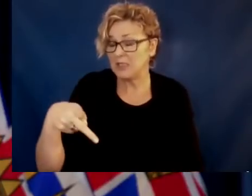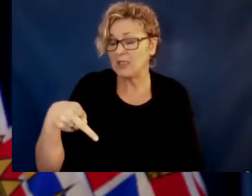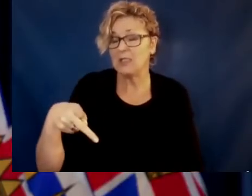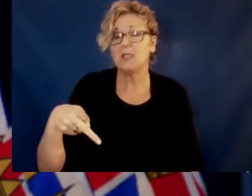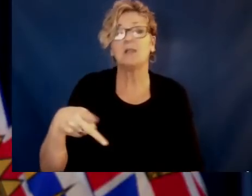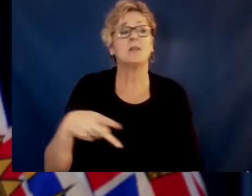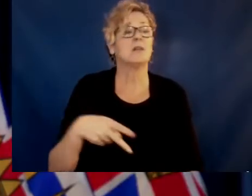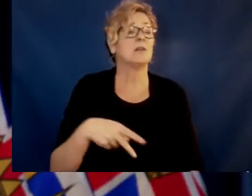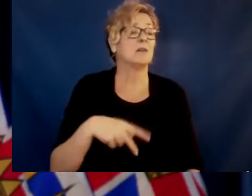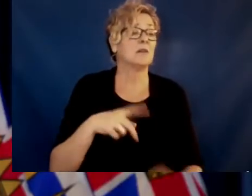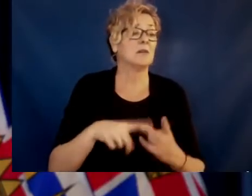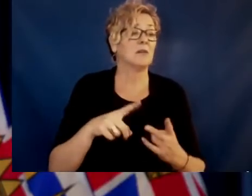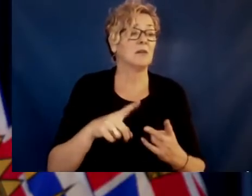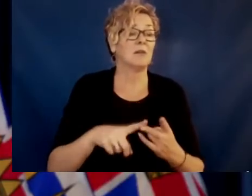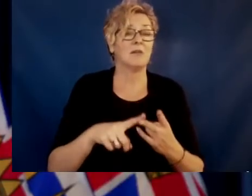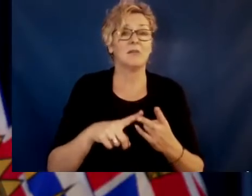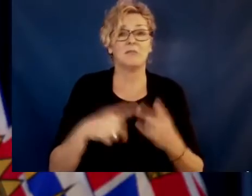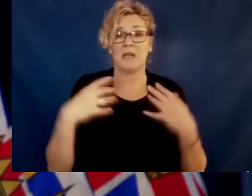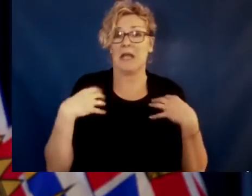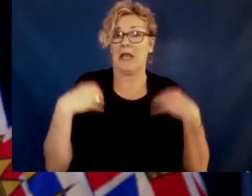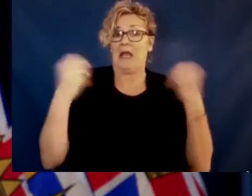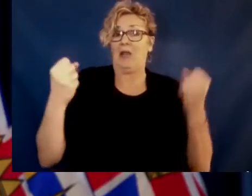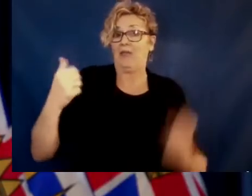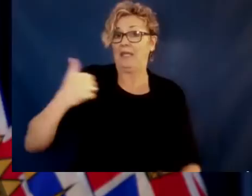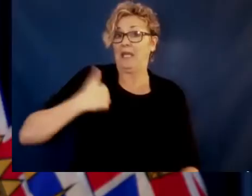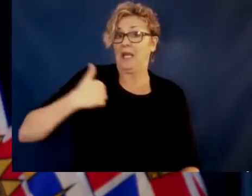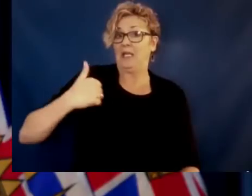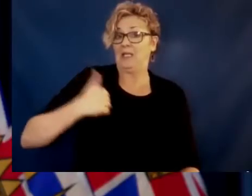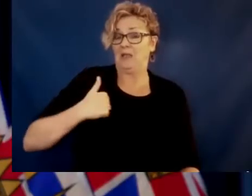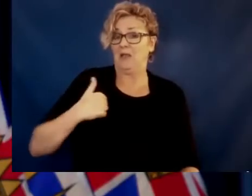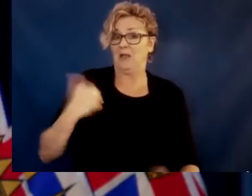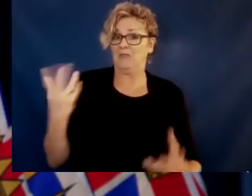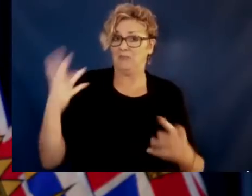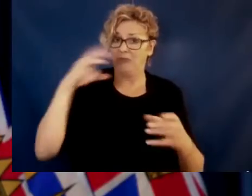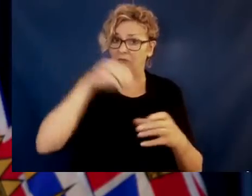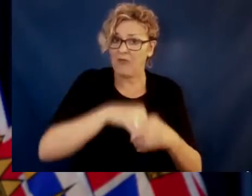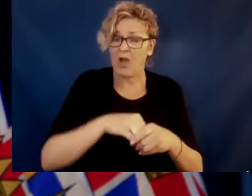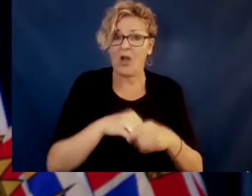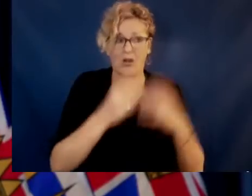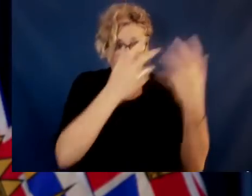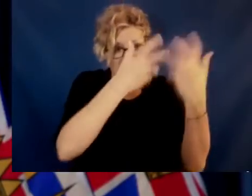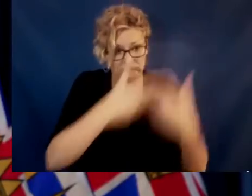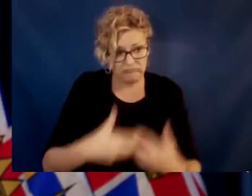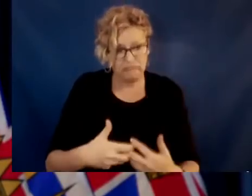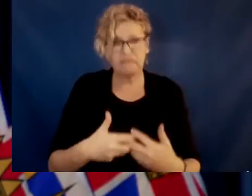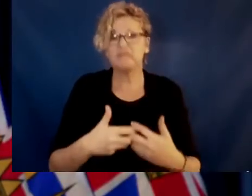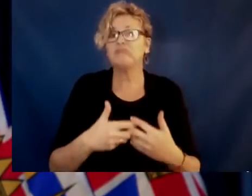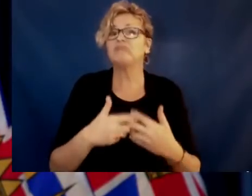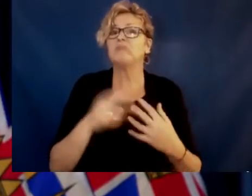health Canada out here, and we are assuring that things are aligned and that the supports they need are there